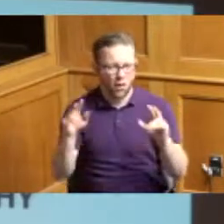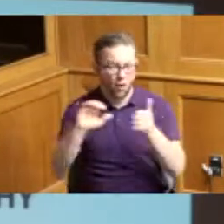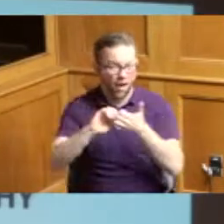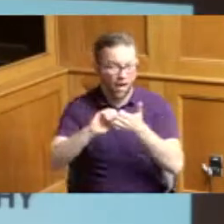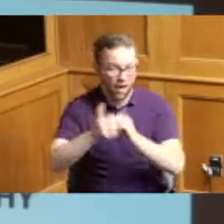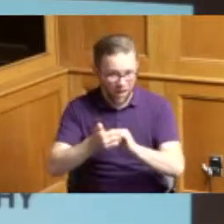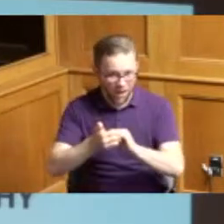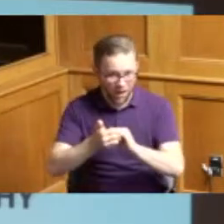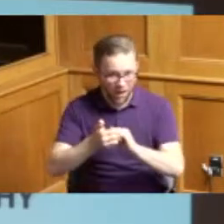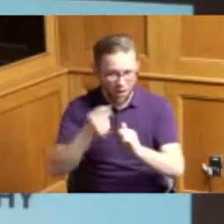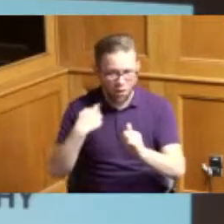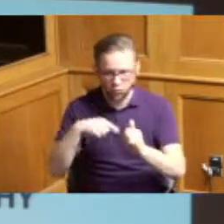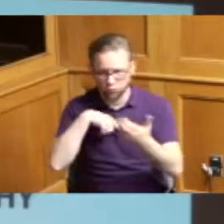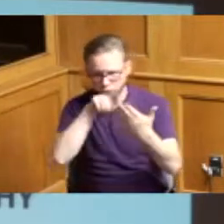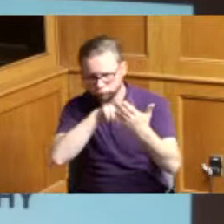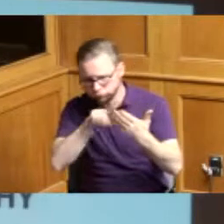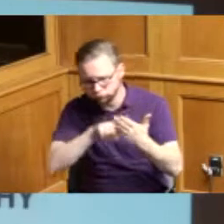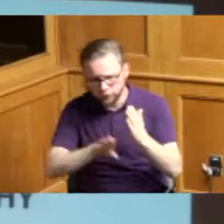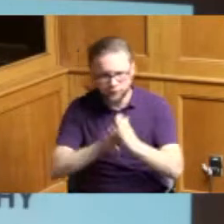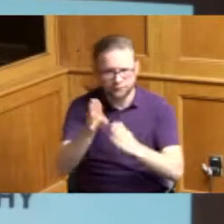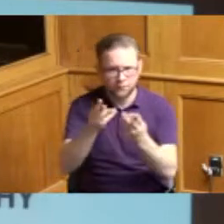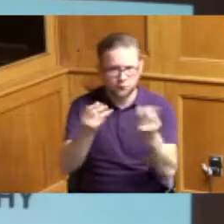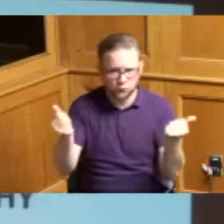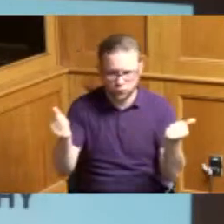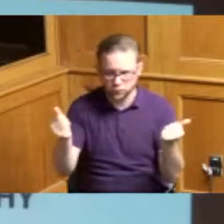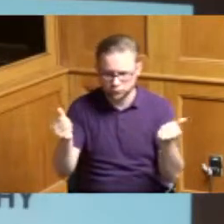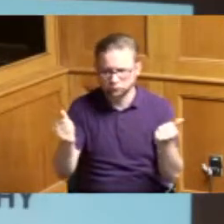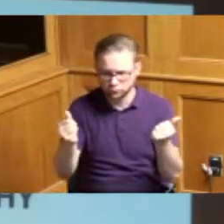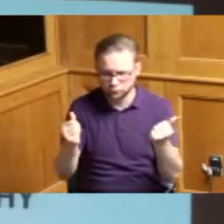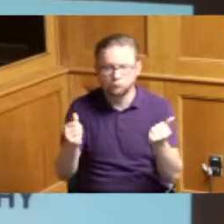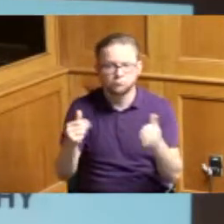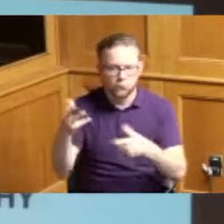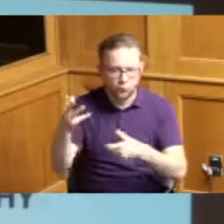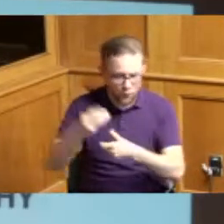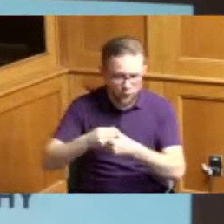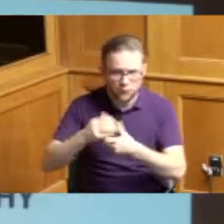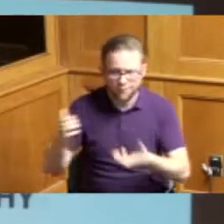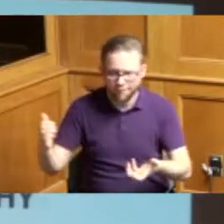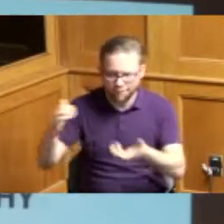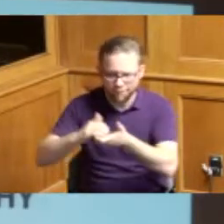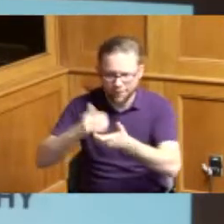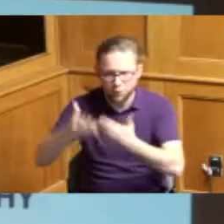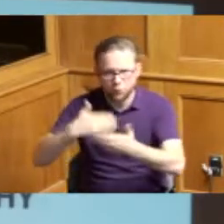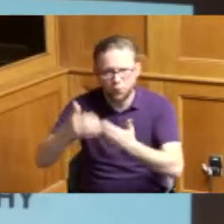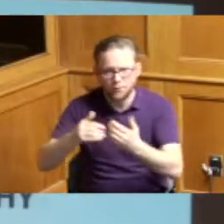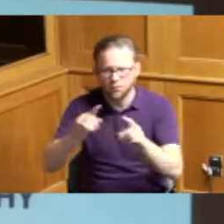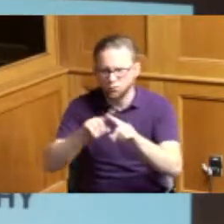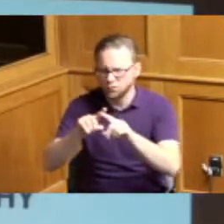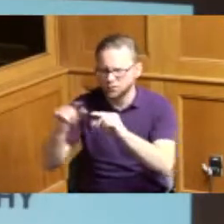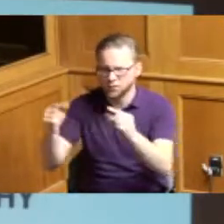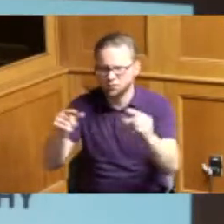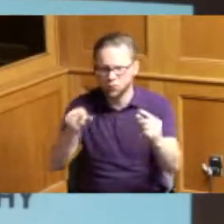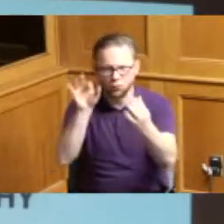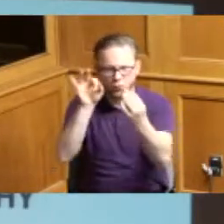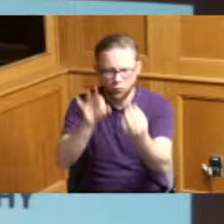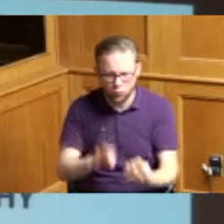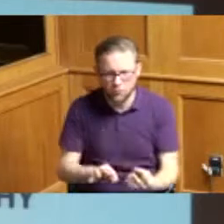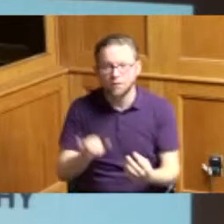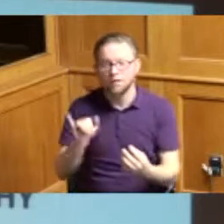includes the stakeholder collaboration process and the bifurcation the impervious surface